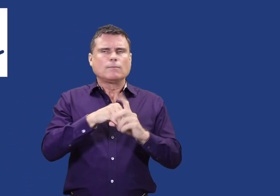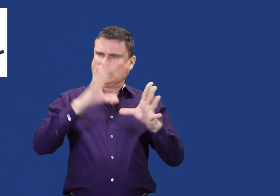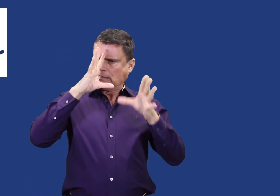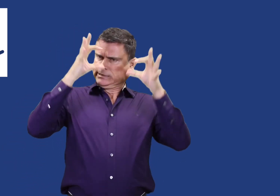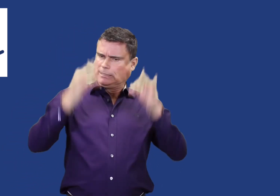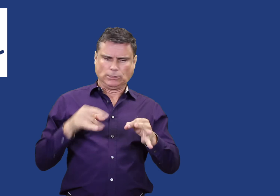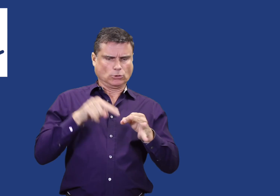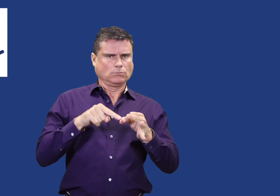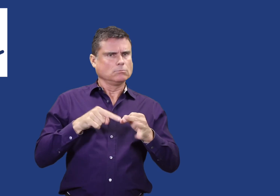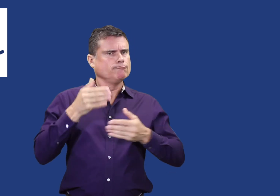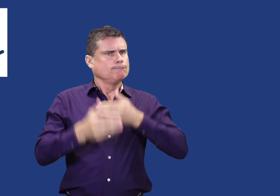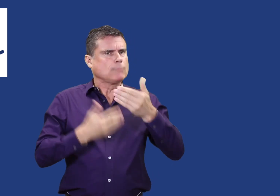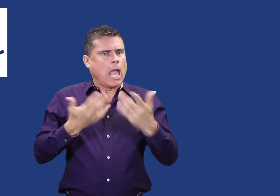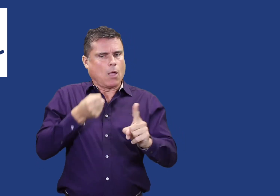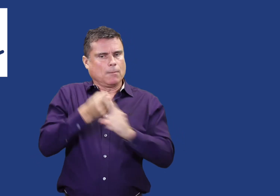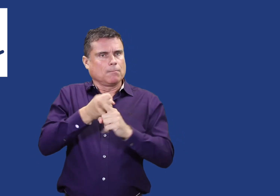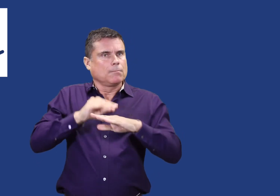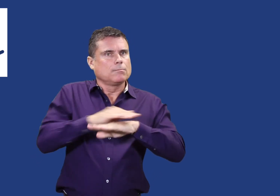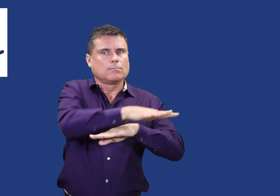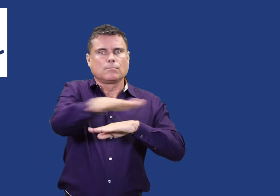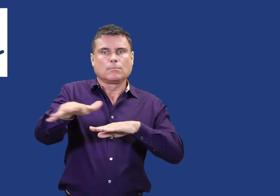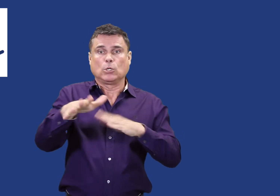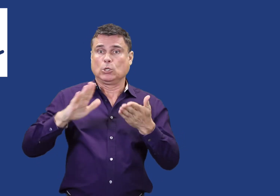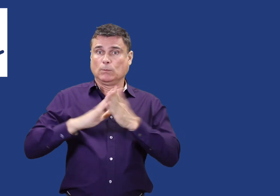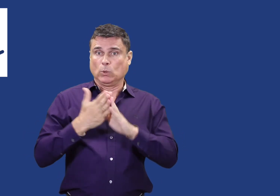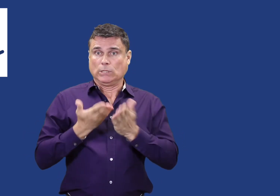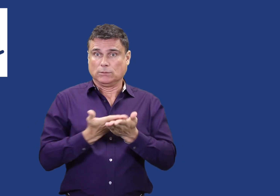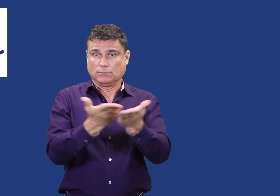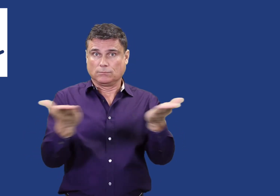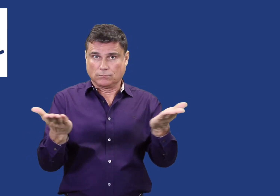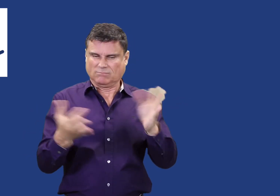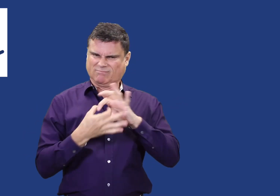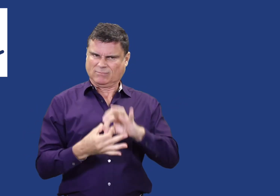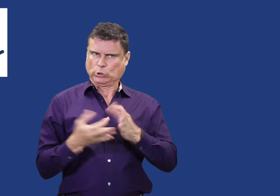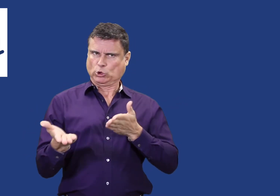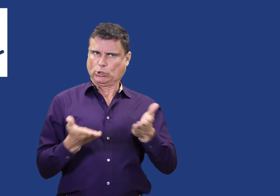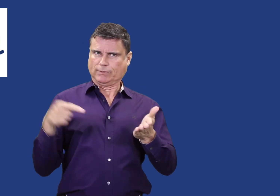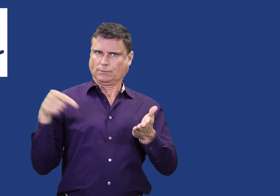IN THE DECISION-MAKING PROCESS RELATED TO THIS SERVICE.